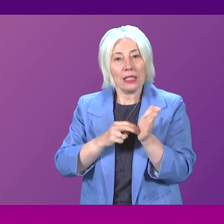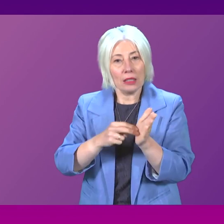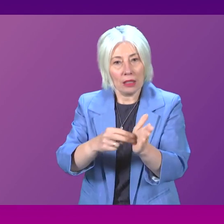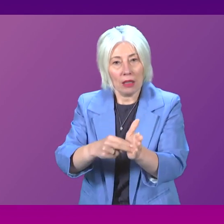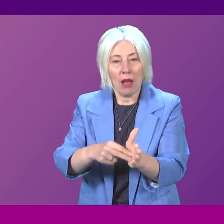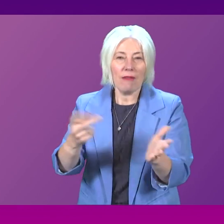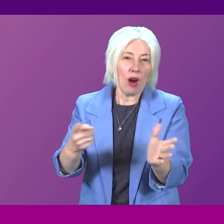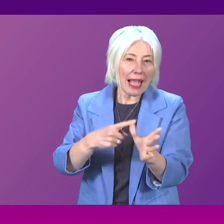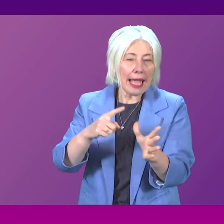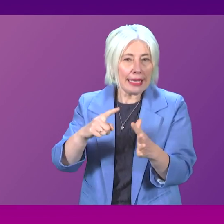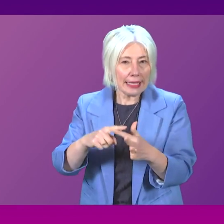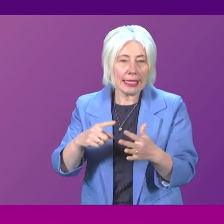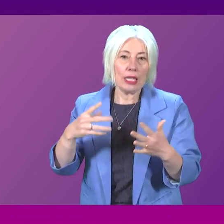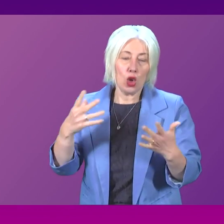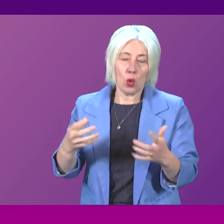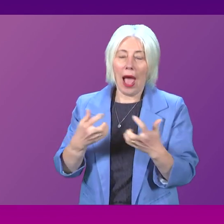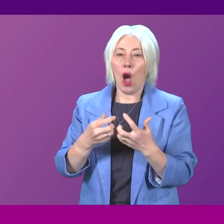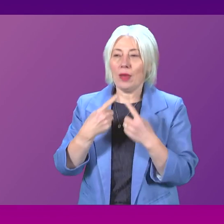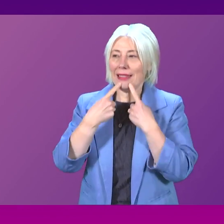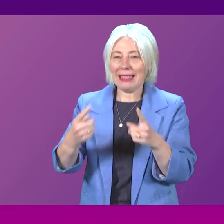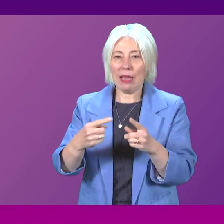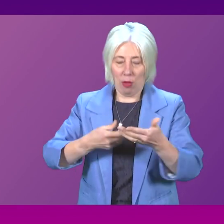Of course, how figures are reported always has to take account of that.